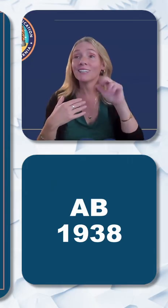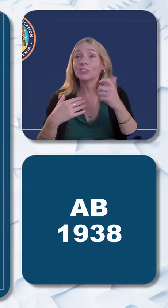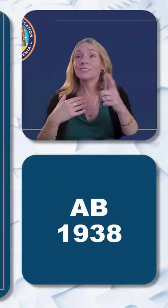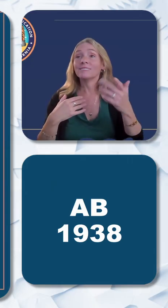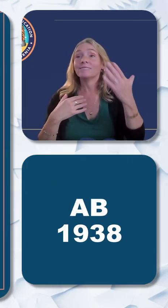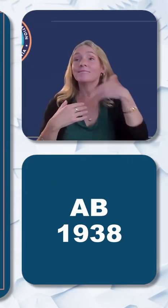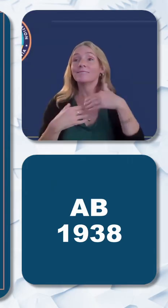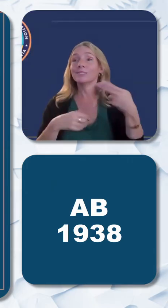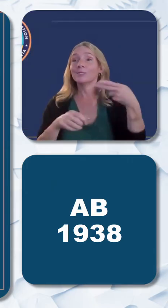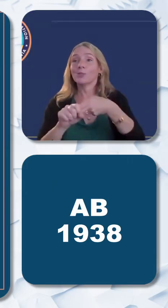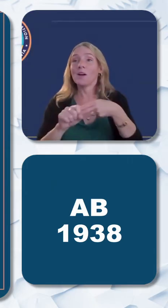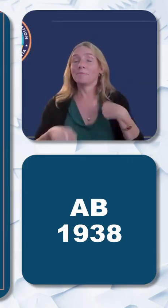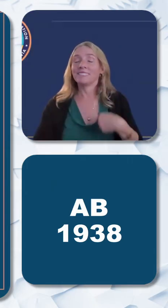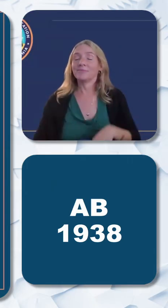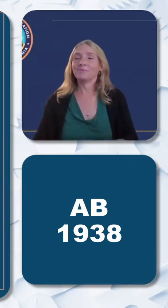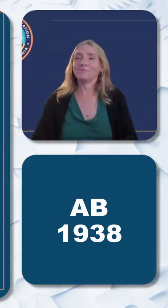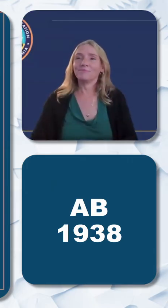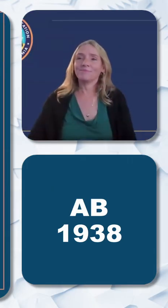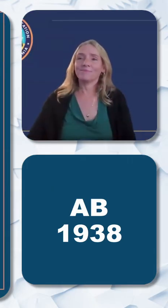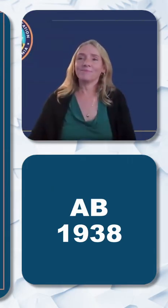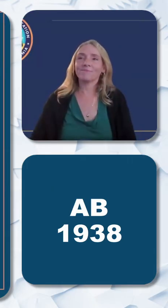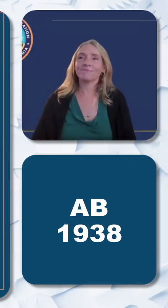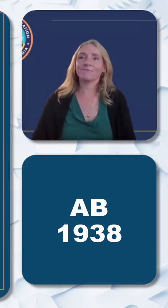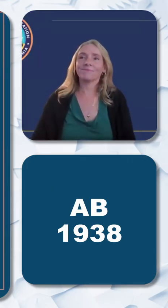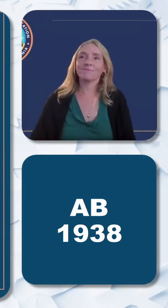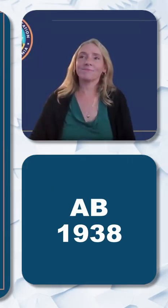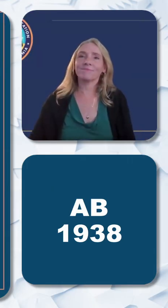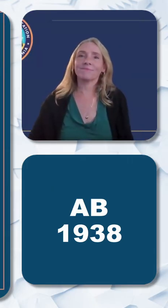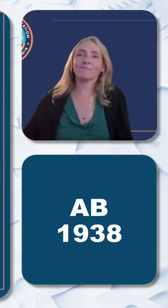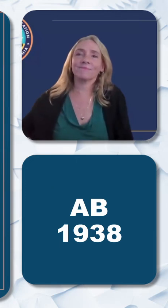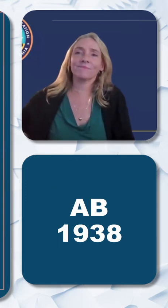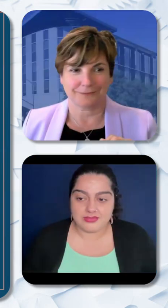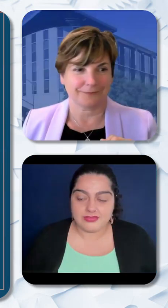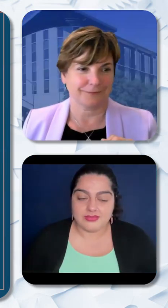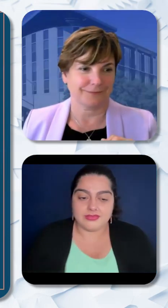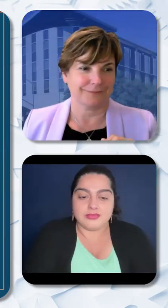All right, thank you so much, Dr. Heenan, if you could join me on screen.